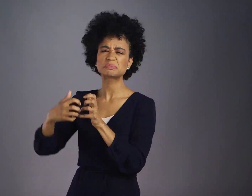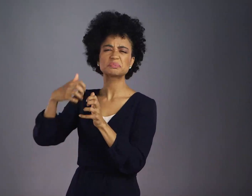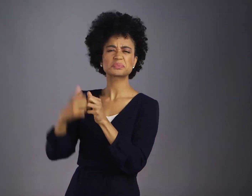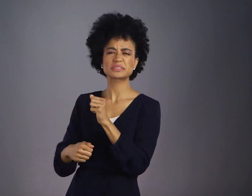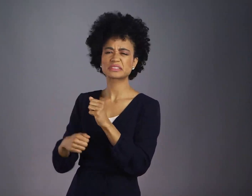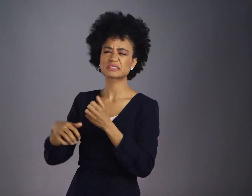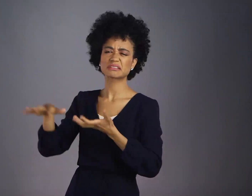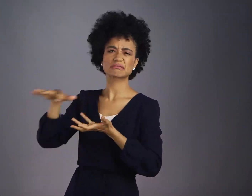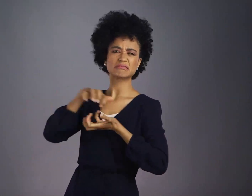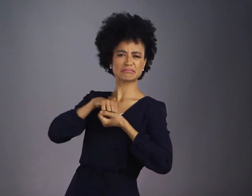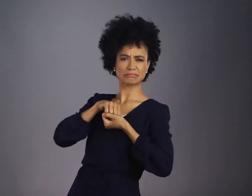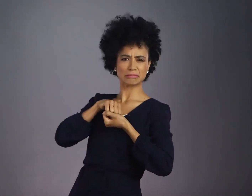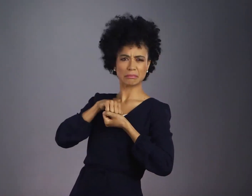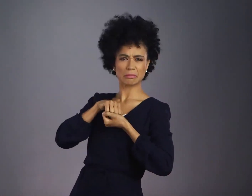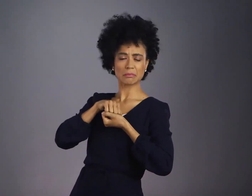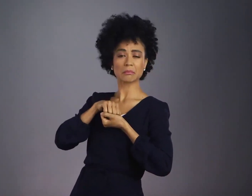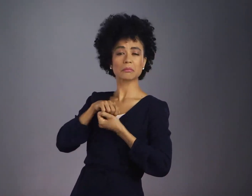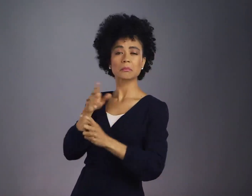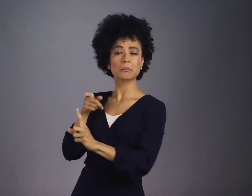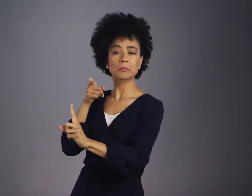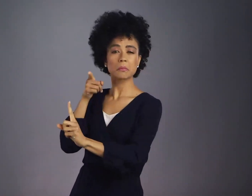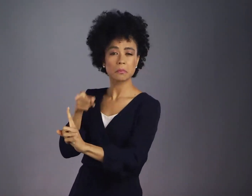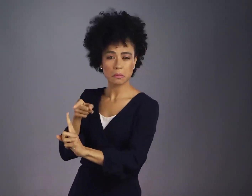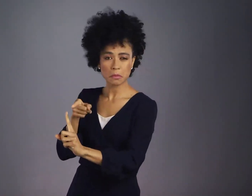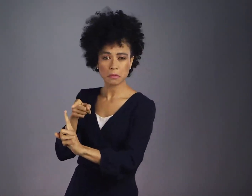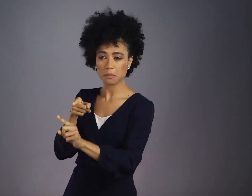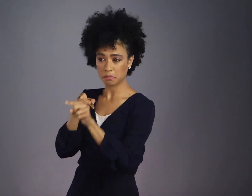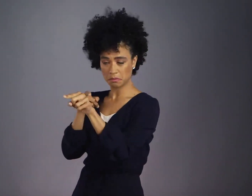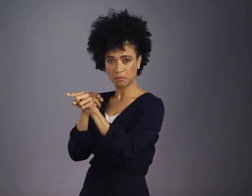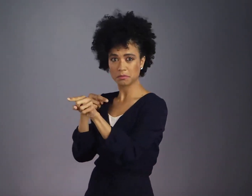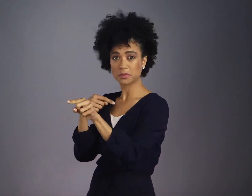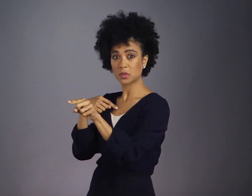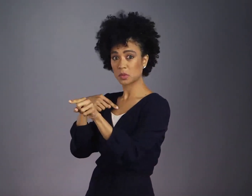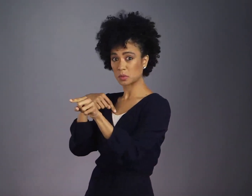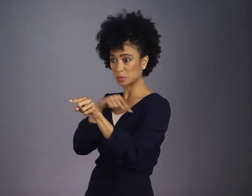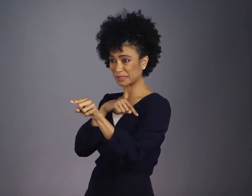It may be he has done us more harm than we have done him